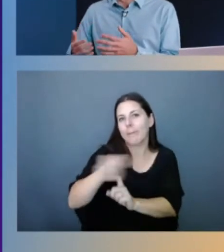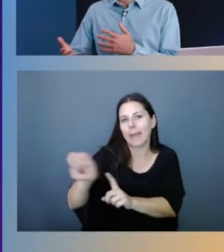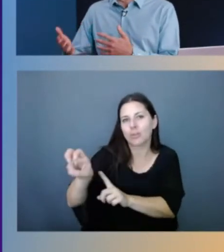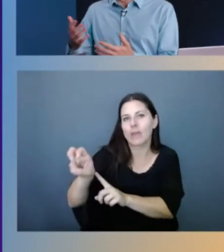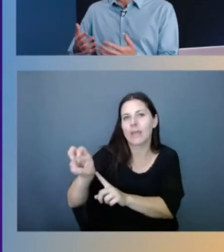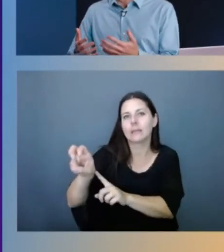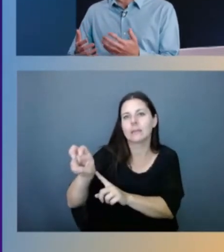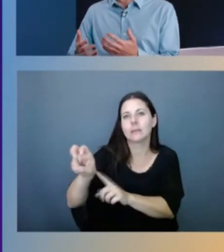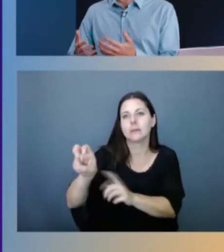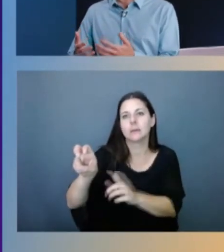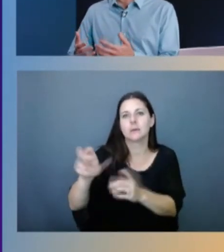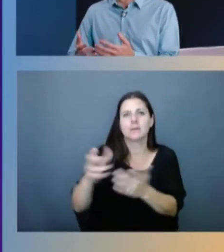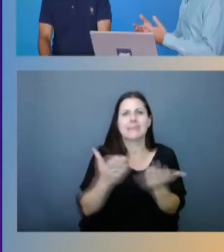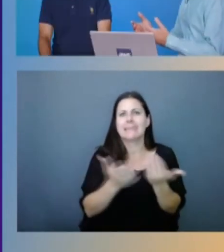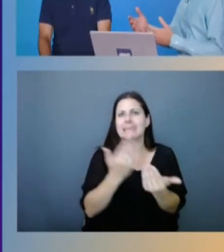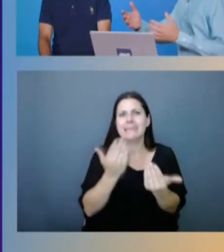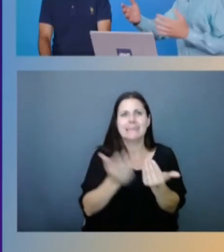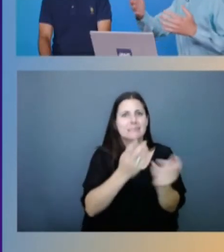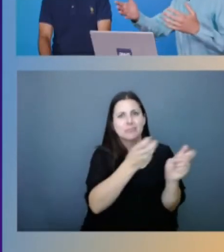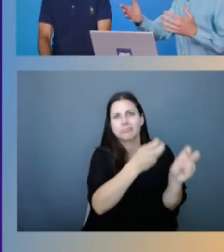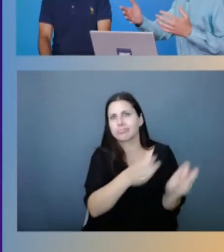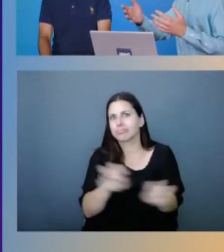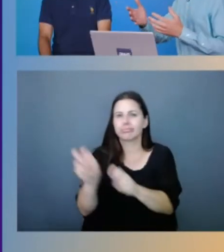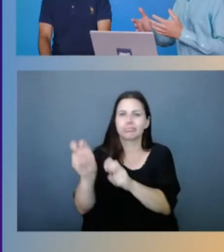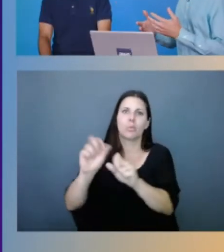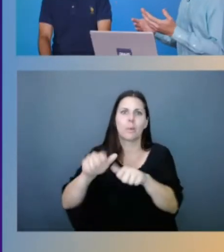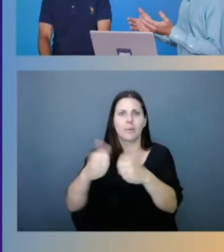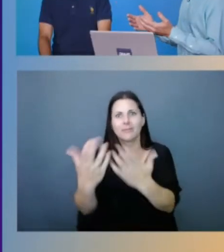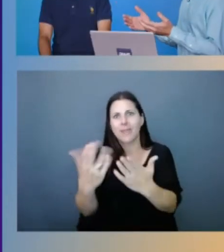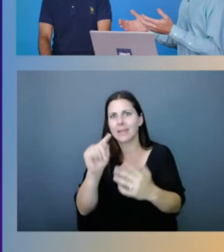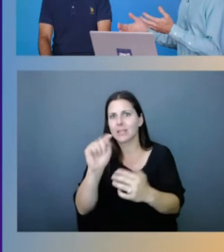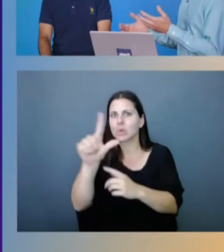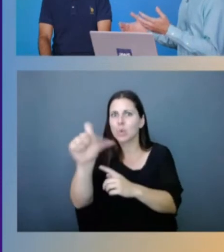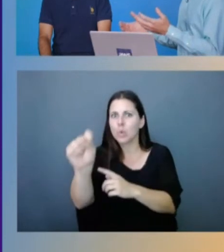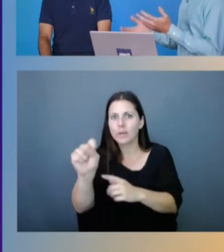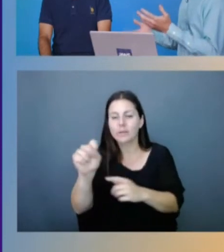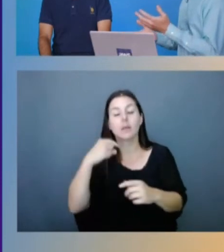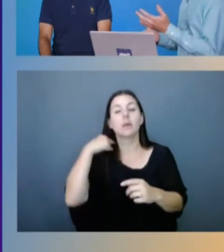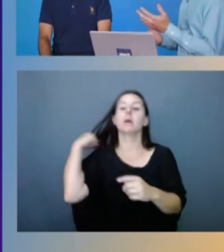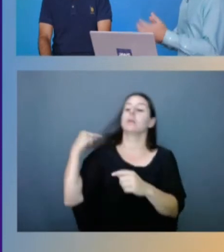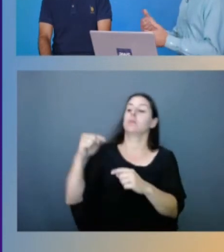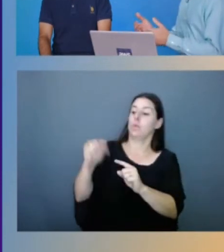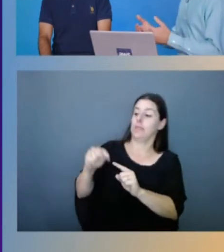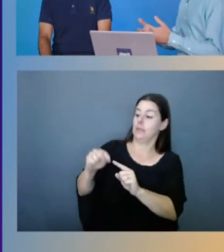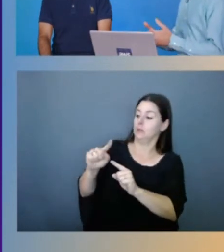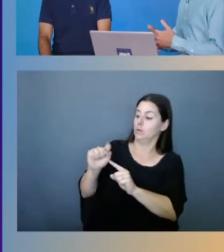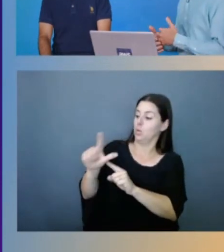We'll give customers those tools as well. So as this tool tells you what it would be like if you were using Graviton or something else,